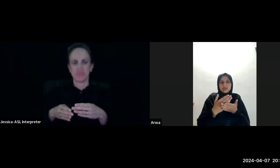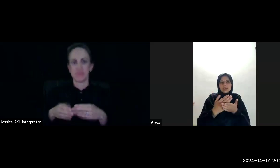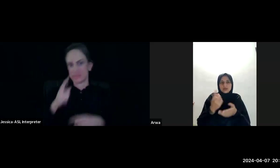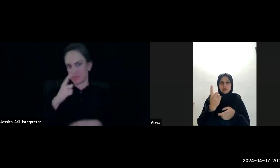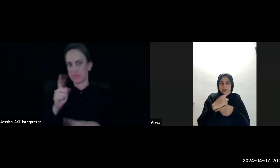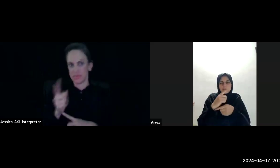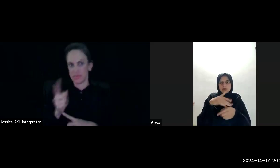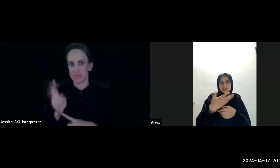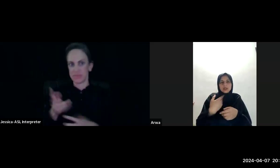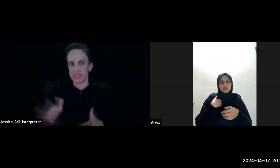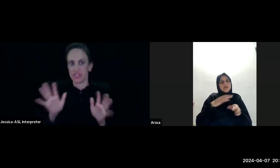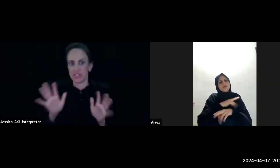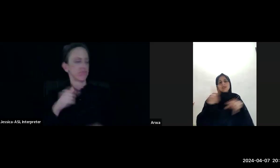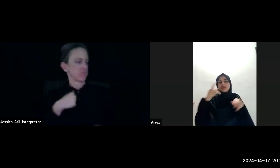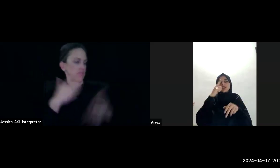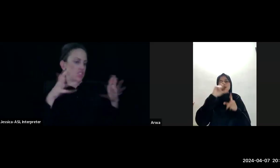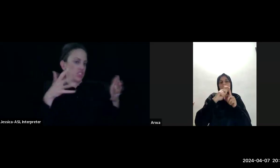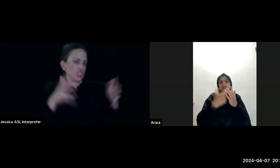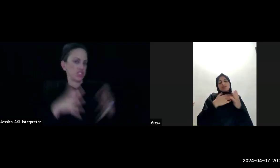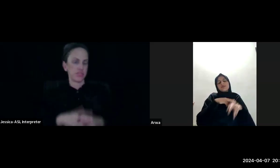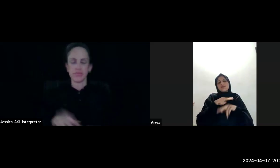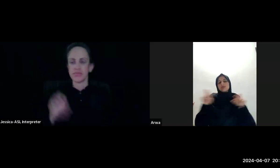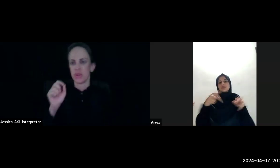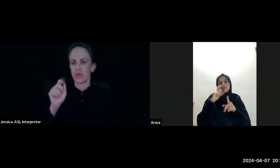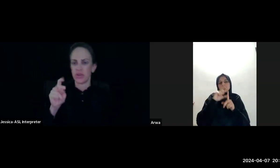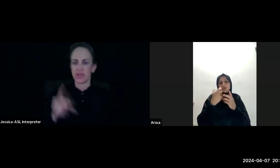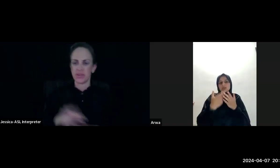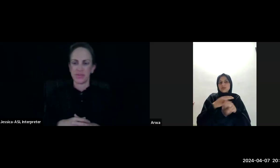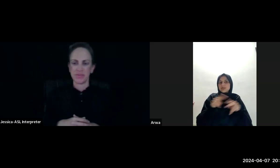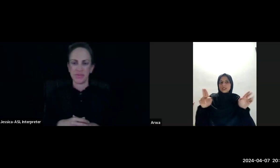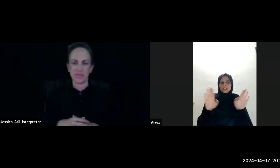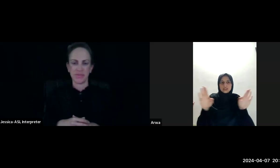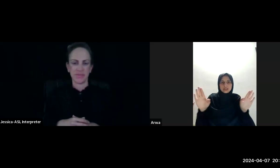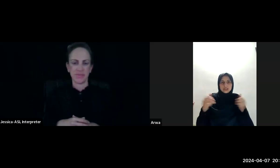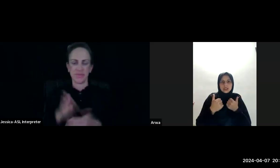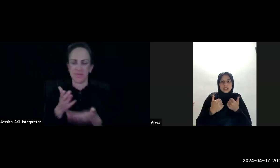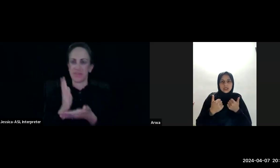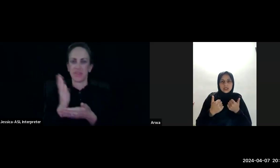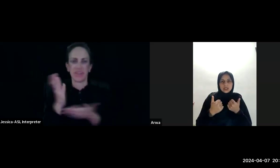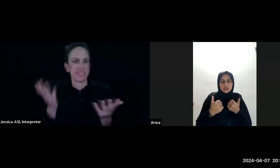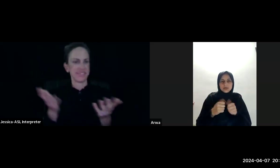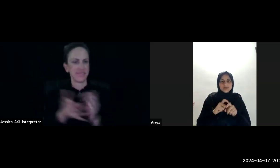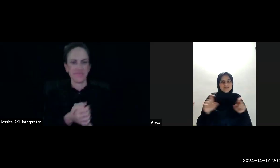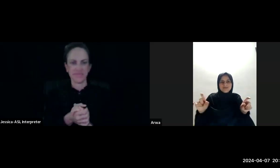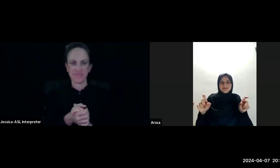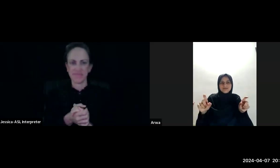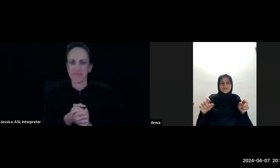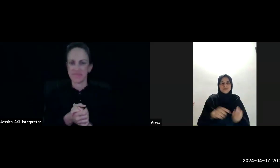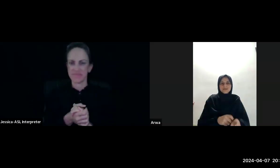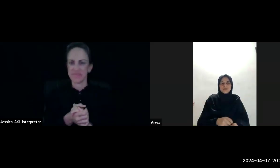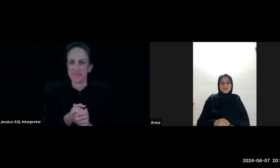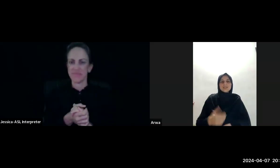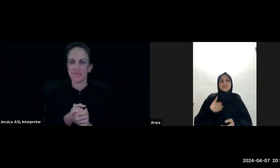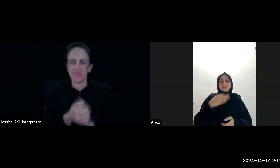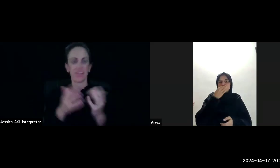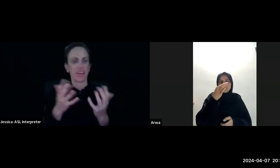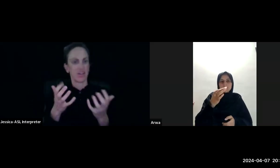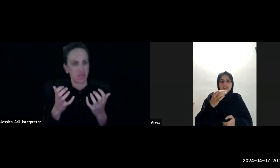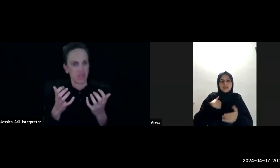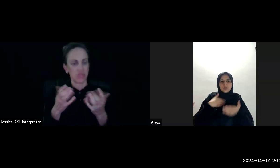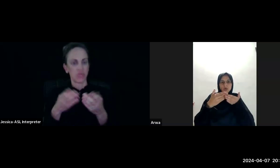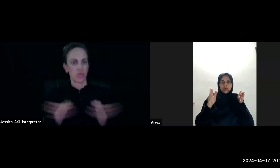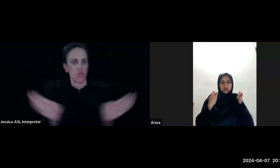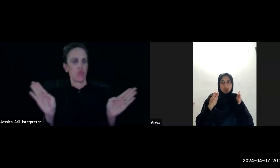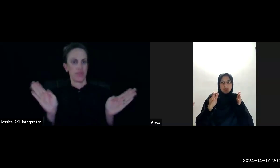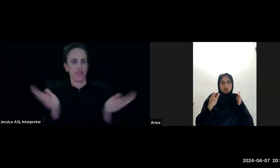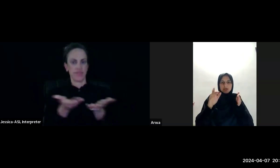[Dr Kumar speaking] I already finished. [Geri speaking] all right all right. um I would like to open uh the floor to one or two